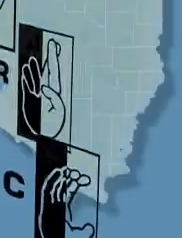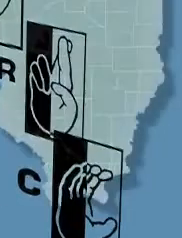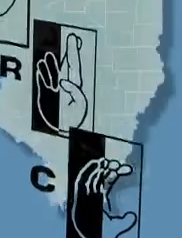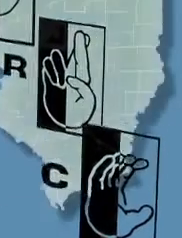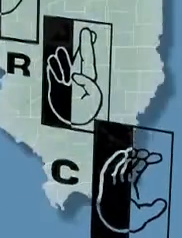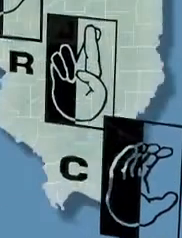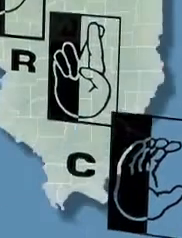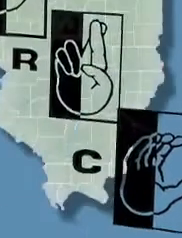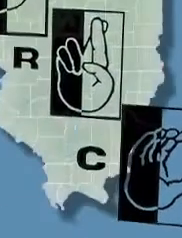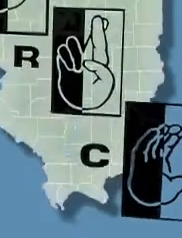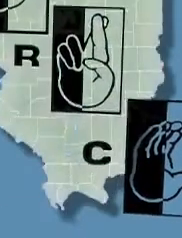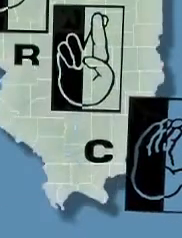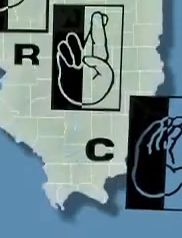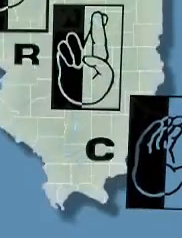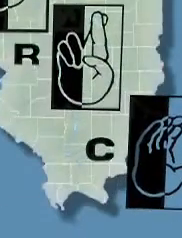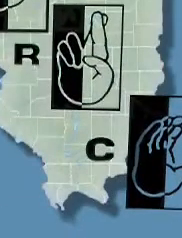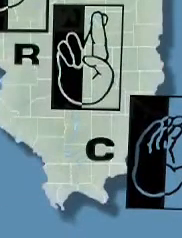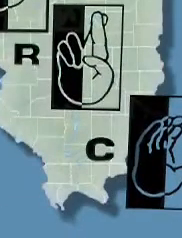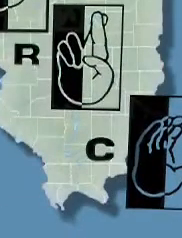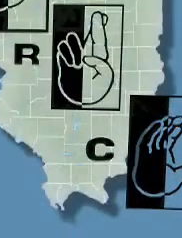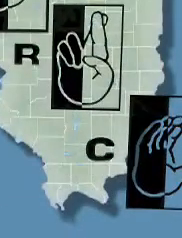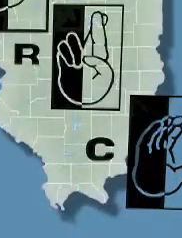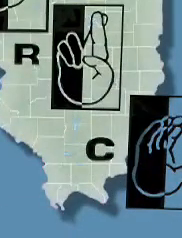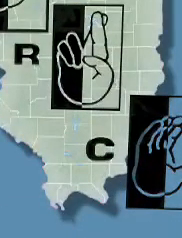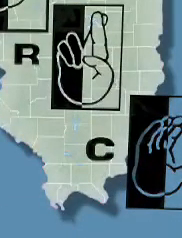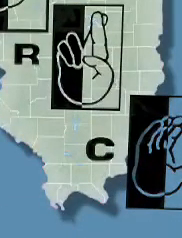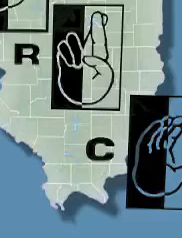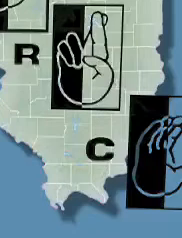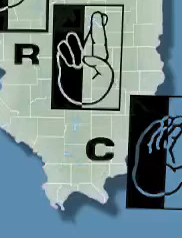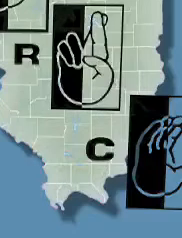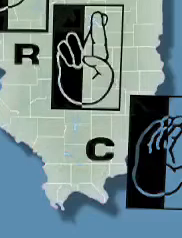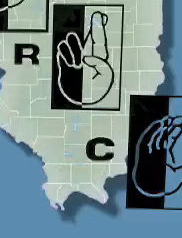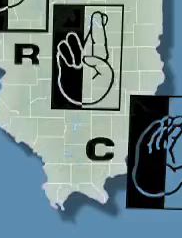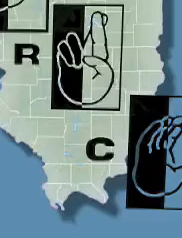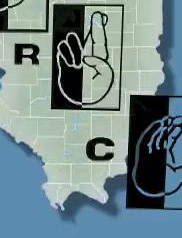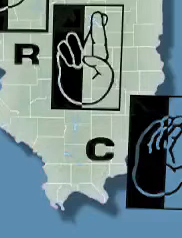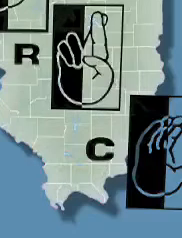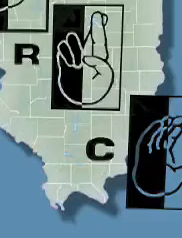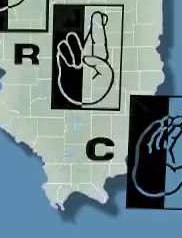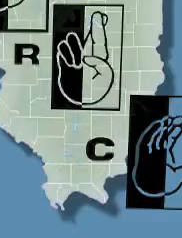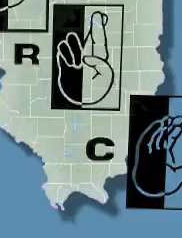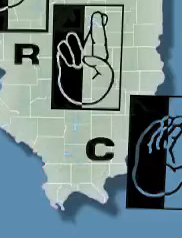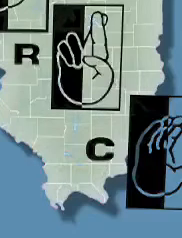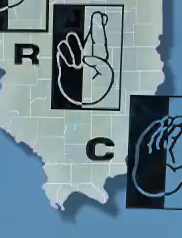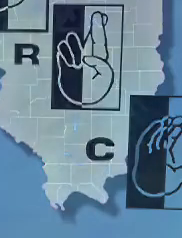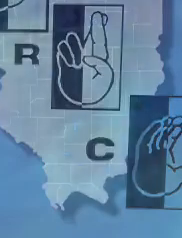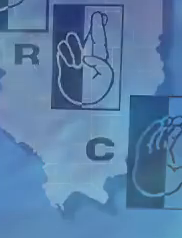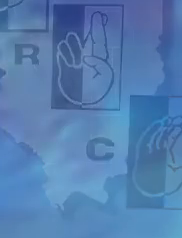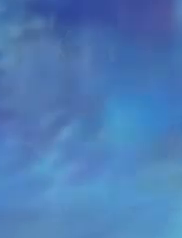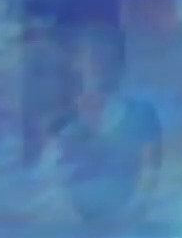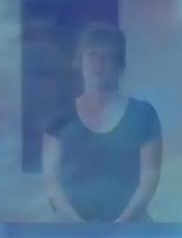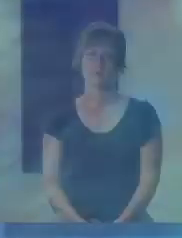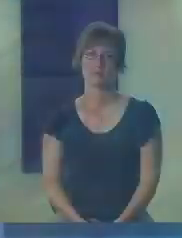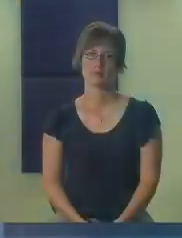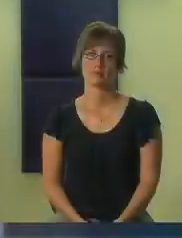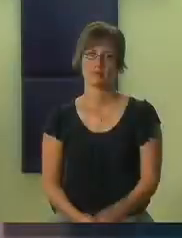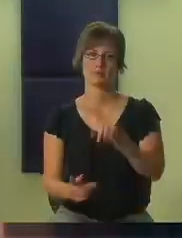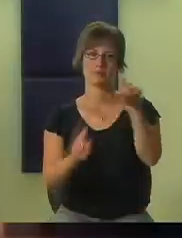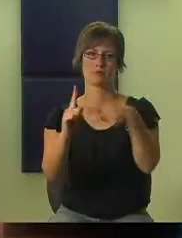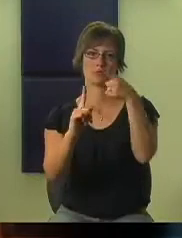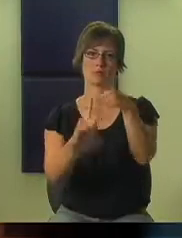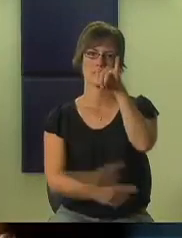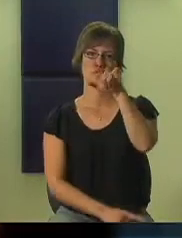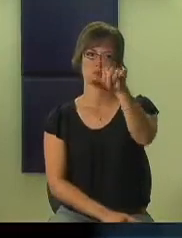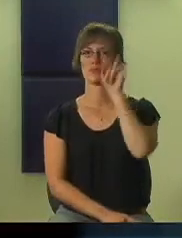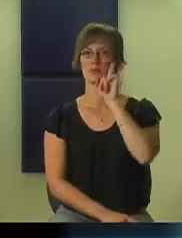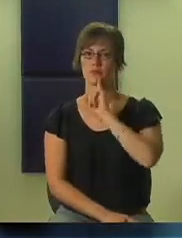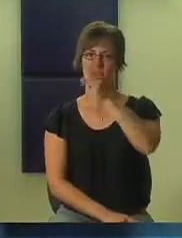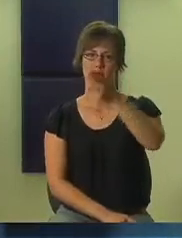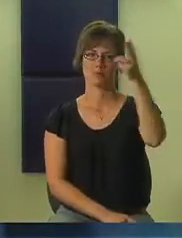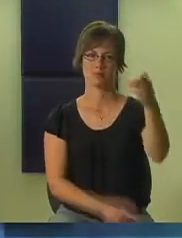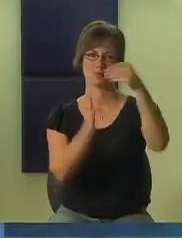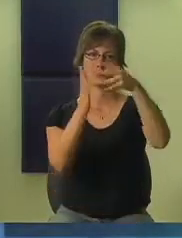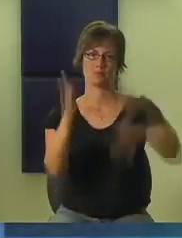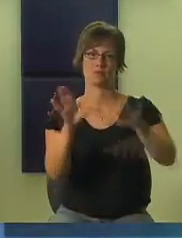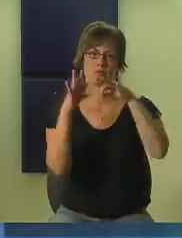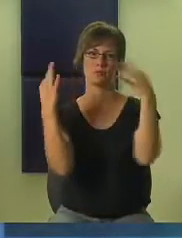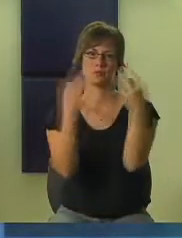When Illinois deaf or hard of hearing students, their families or their educators